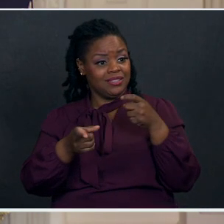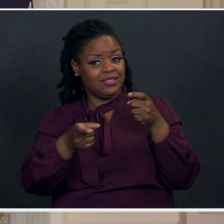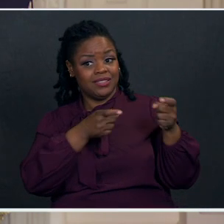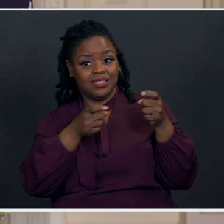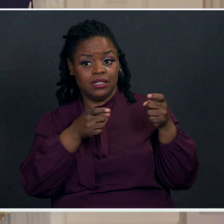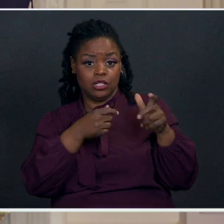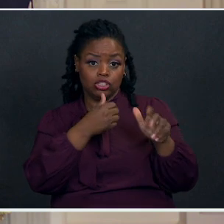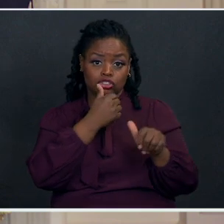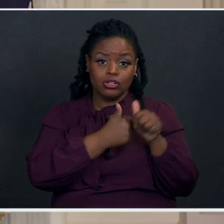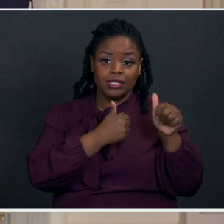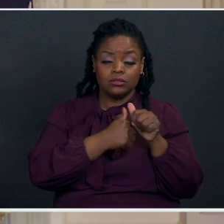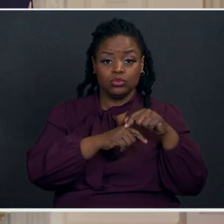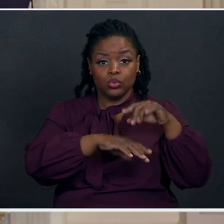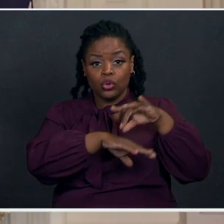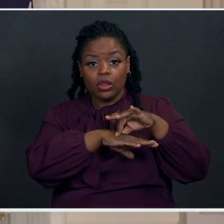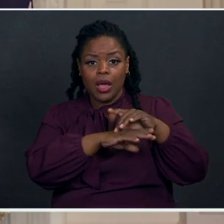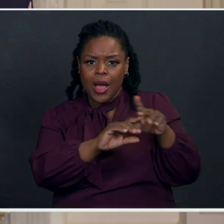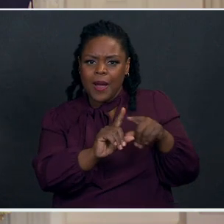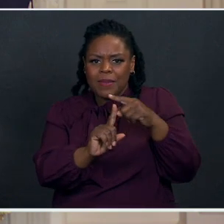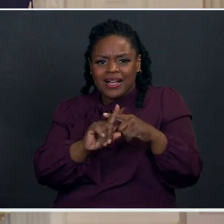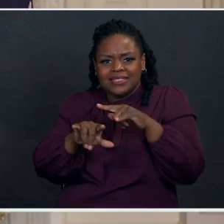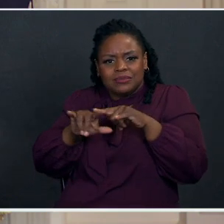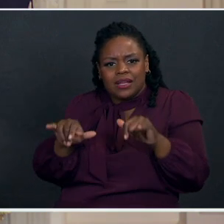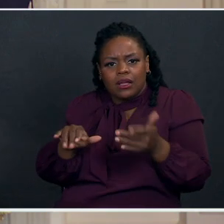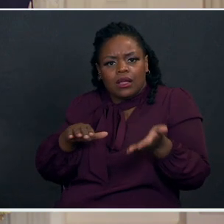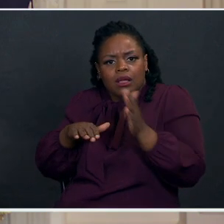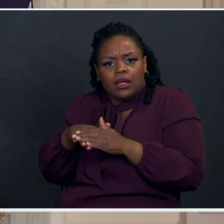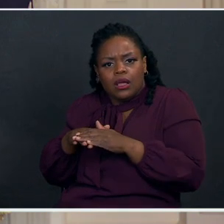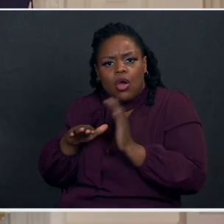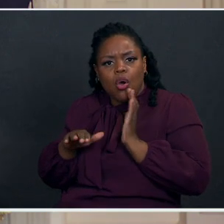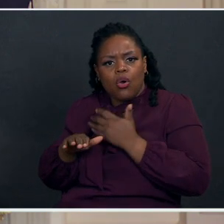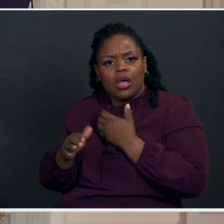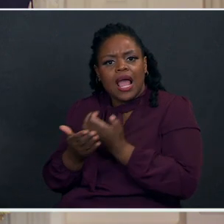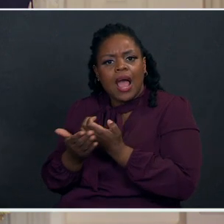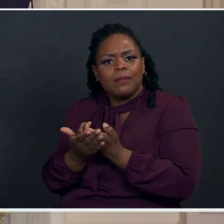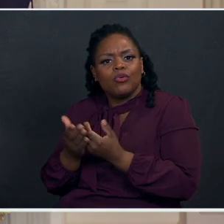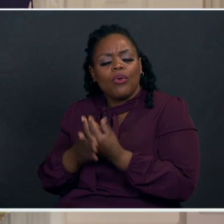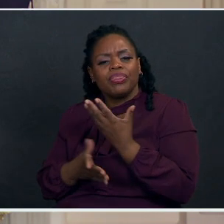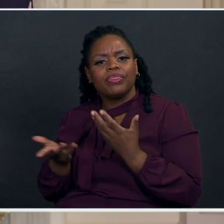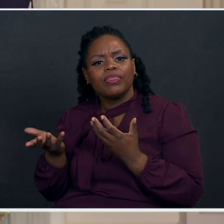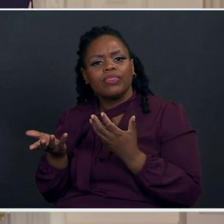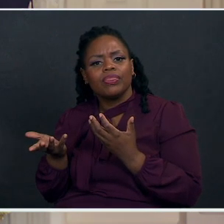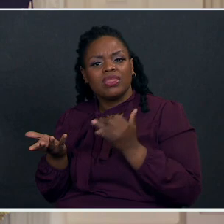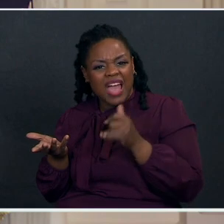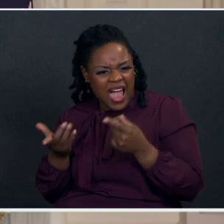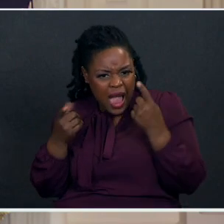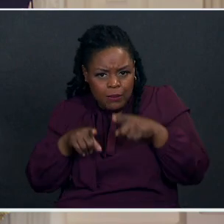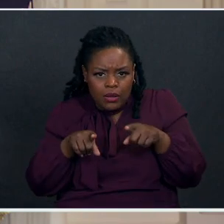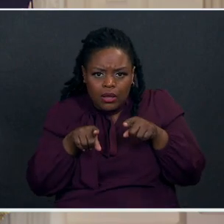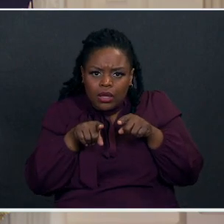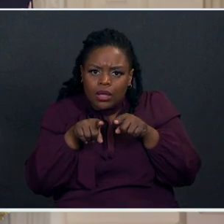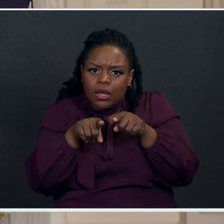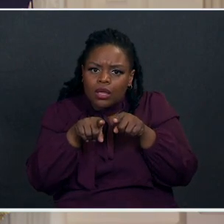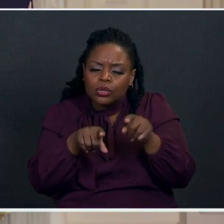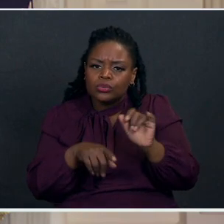and increasing our economic growth and prosperity are one in the same. When I think of climate change, I think of --